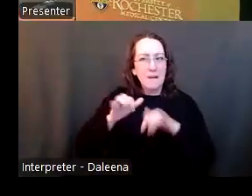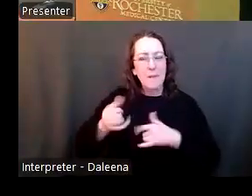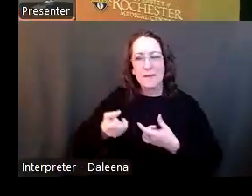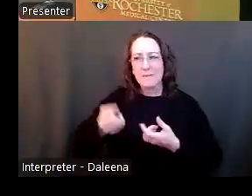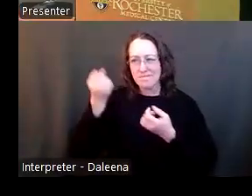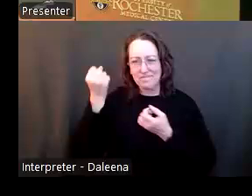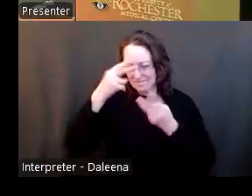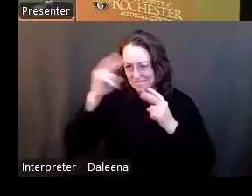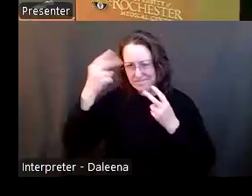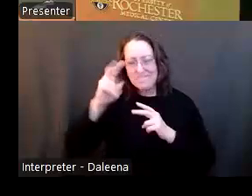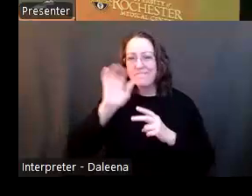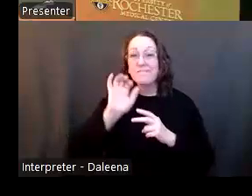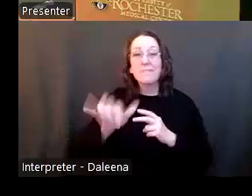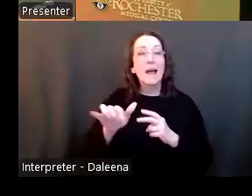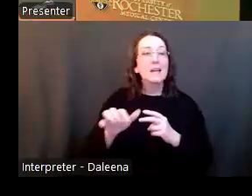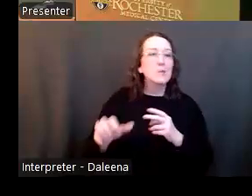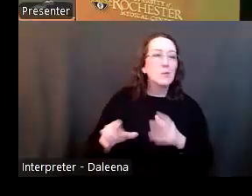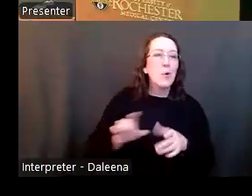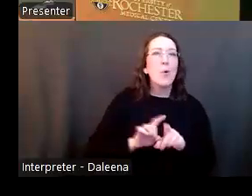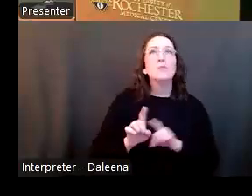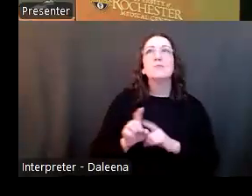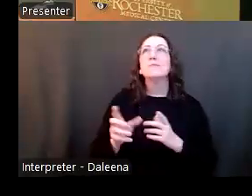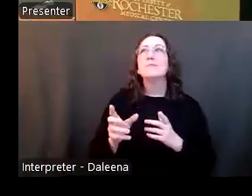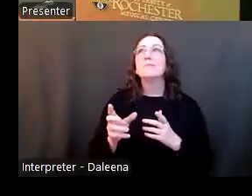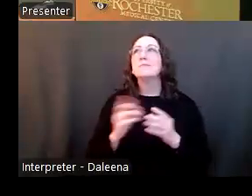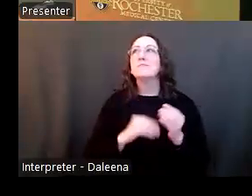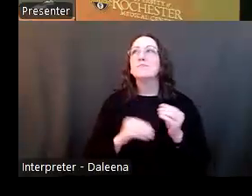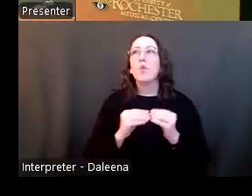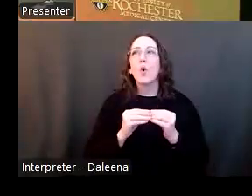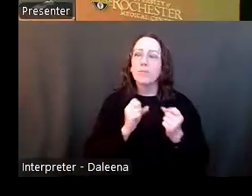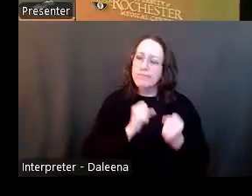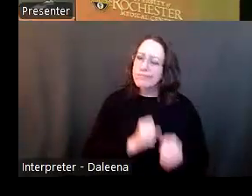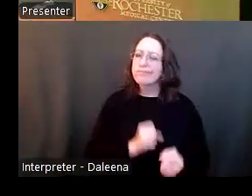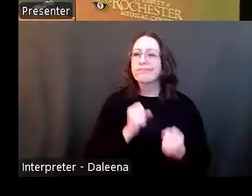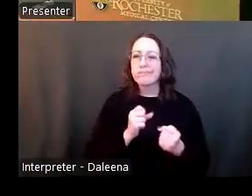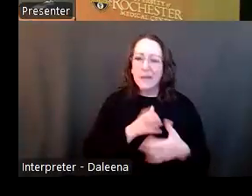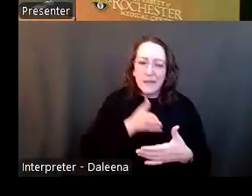um to building on more um kind of intensive interventions that can even lead to research